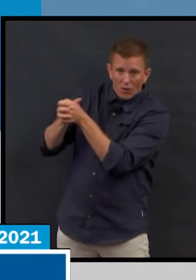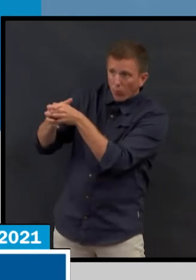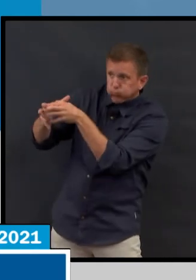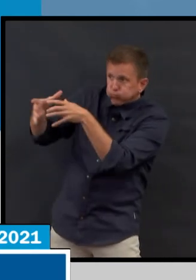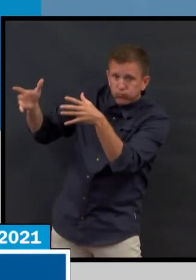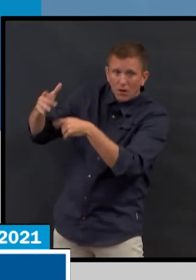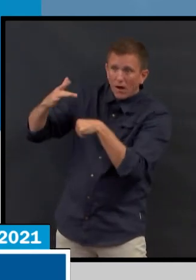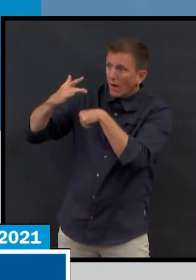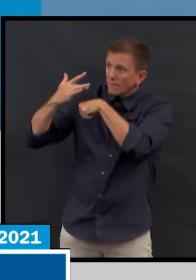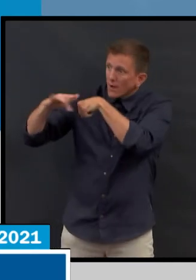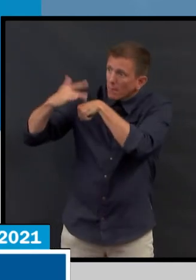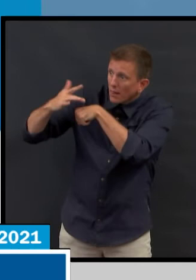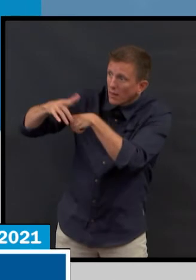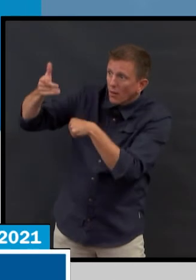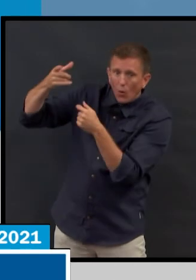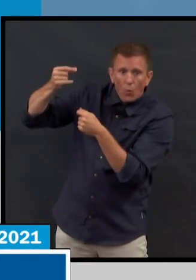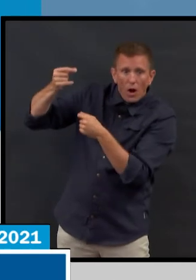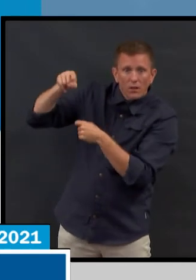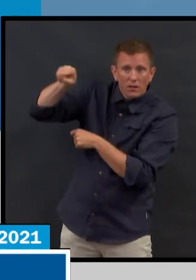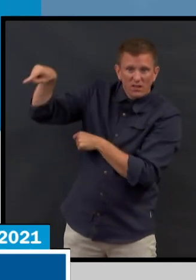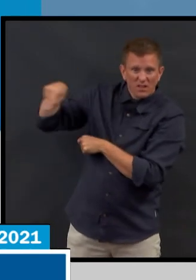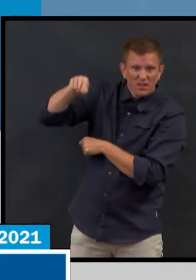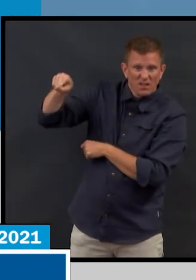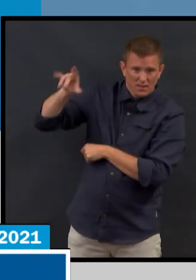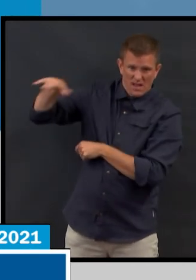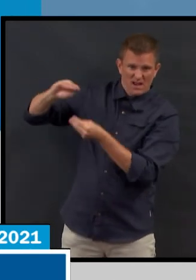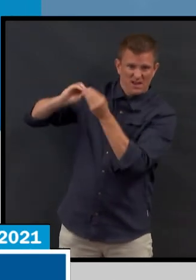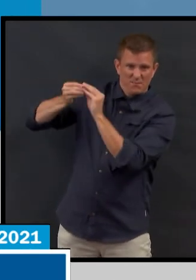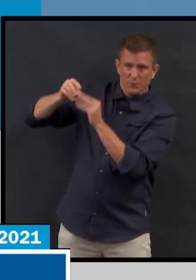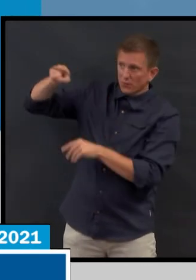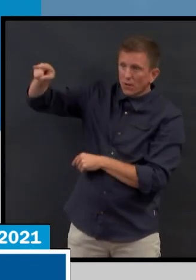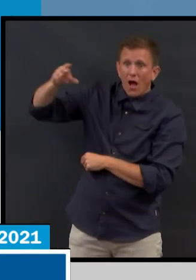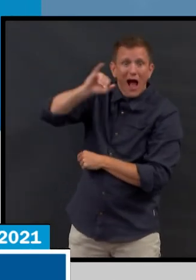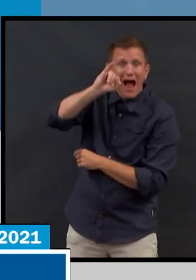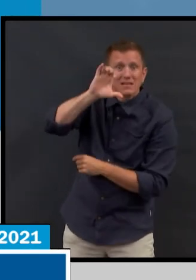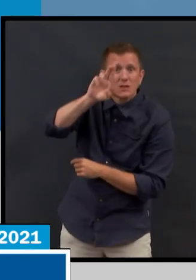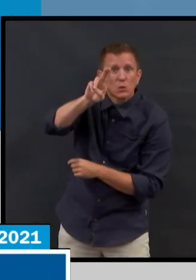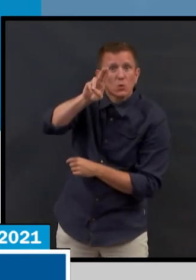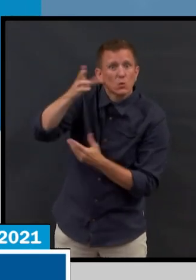and particularly in our icu units and we certainly take a look at vaccination rates and the reality